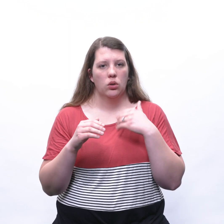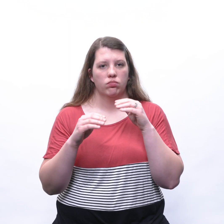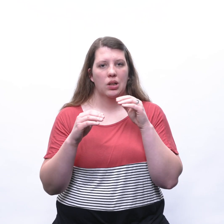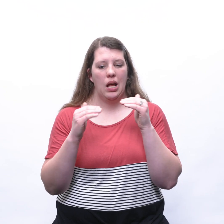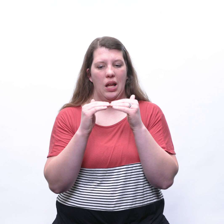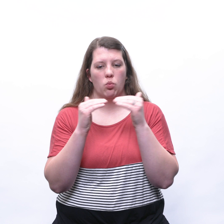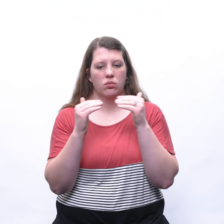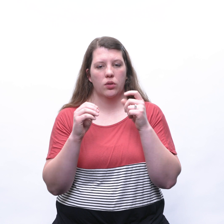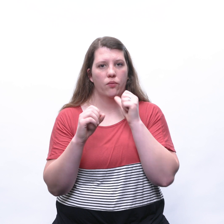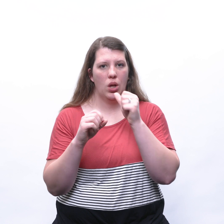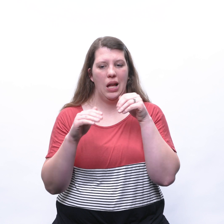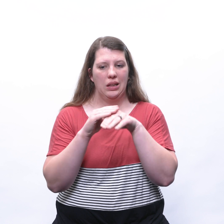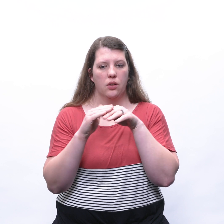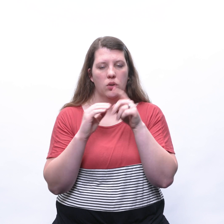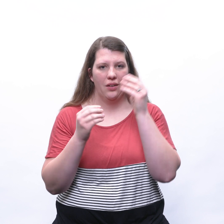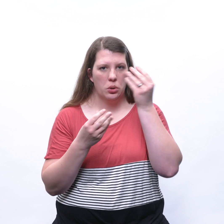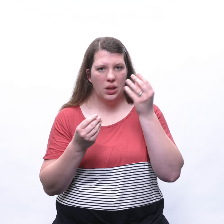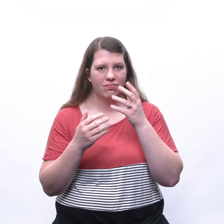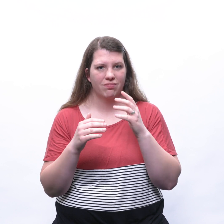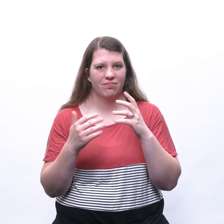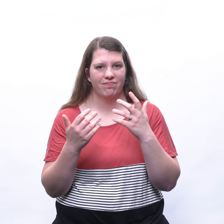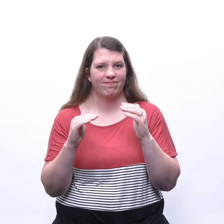I don't feel like I have equal access to information.